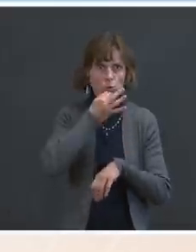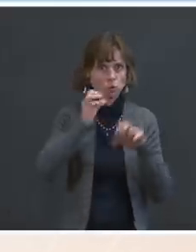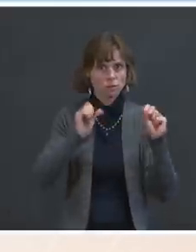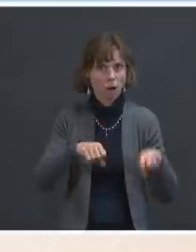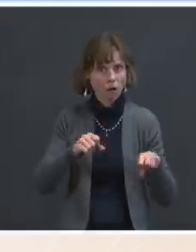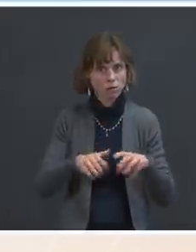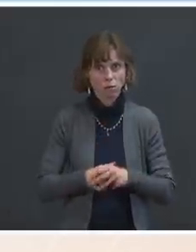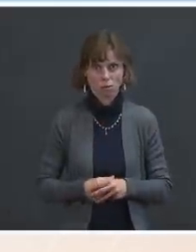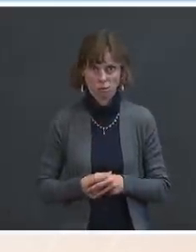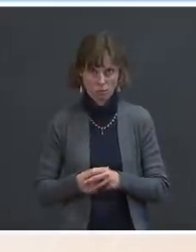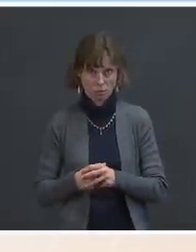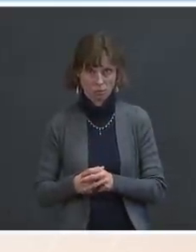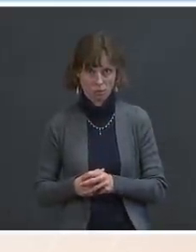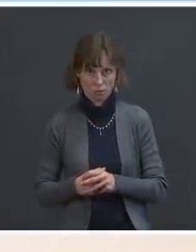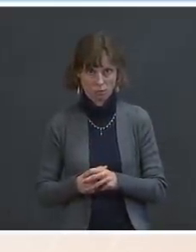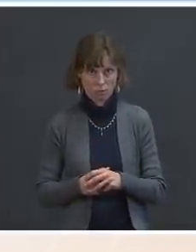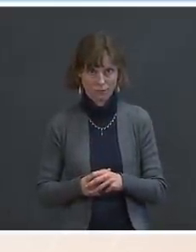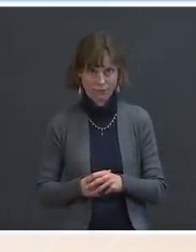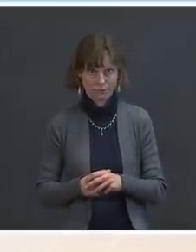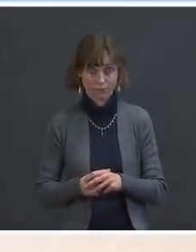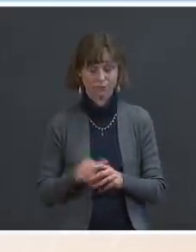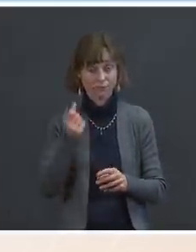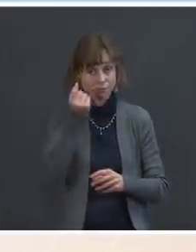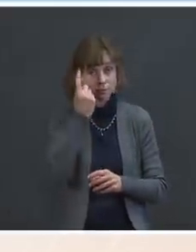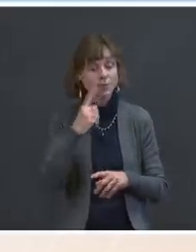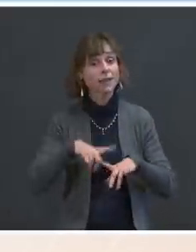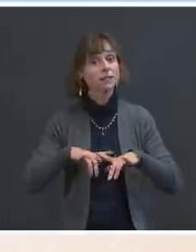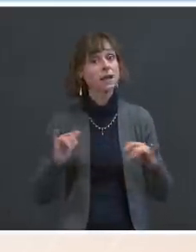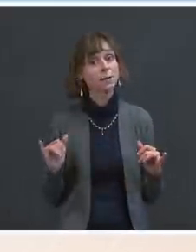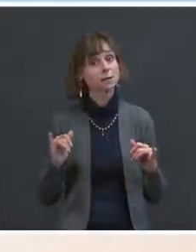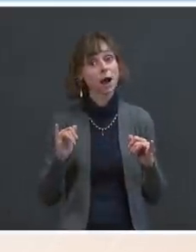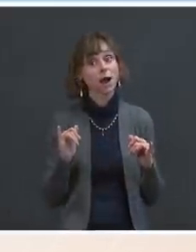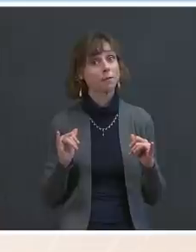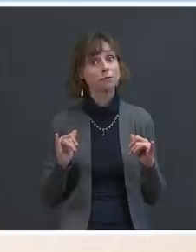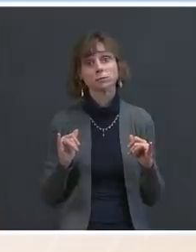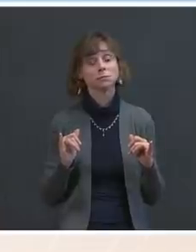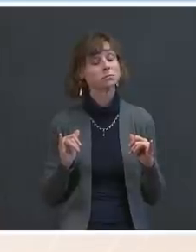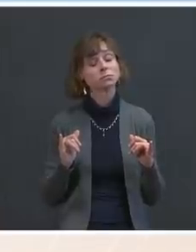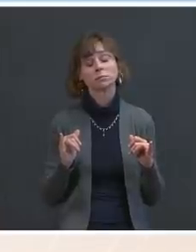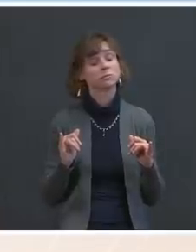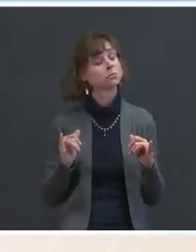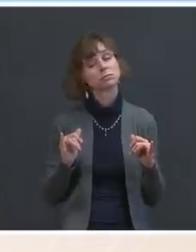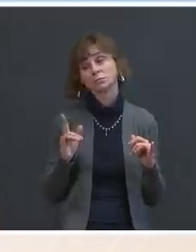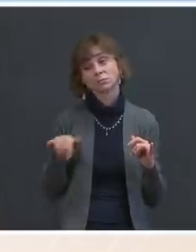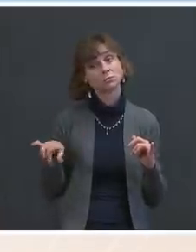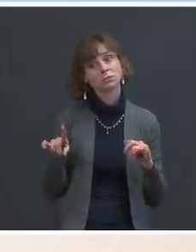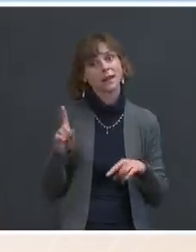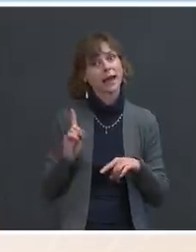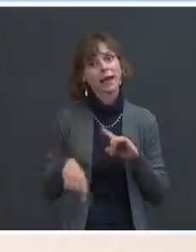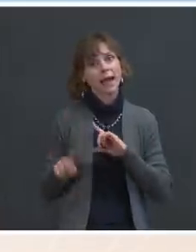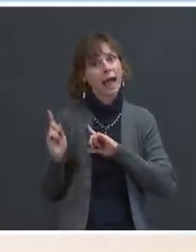But at the same time, you cannot come through irregular means.